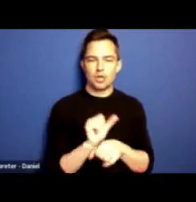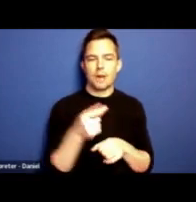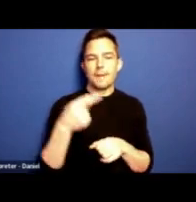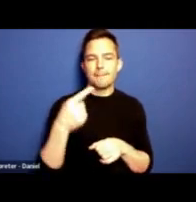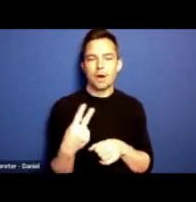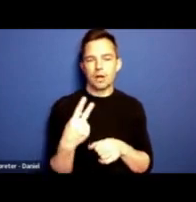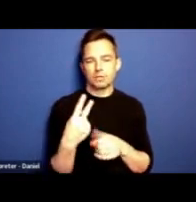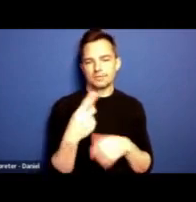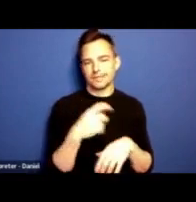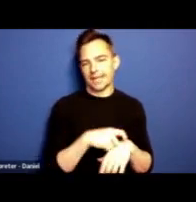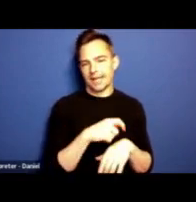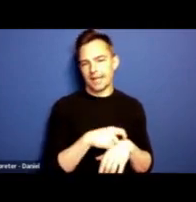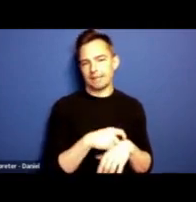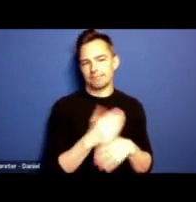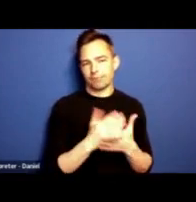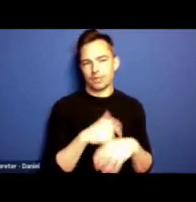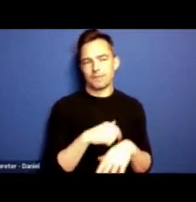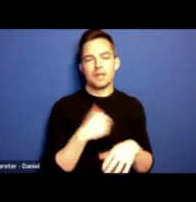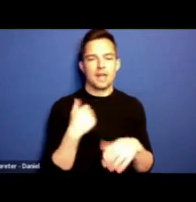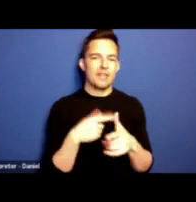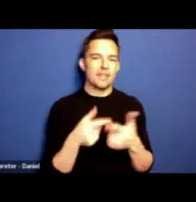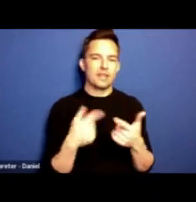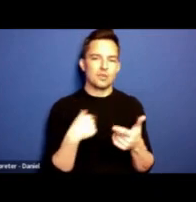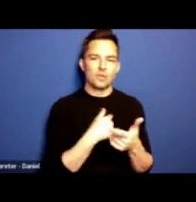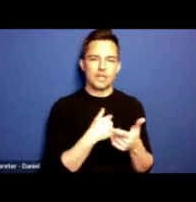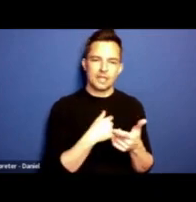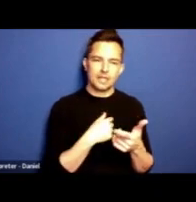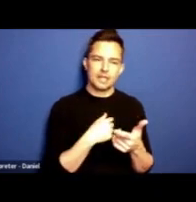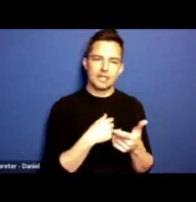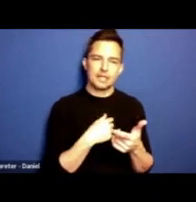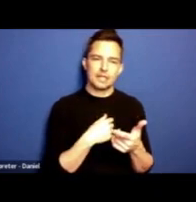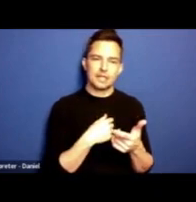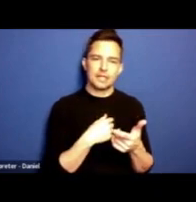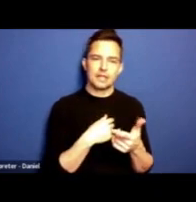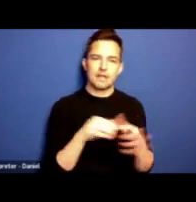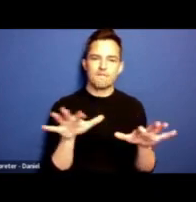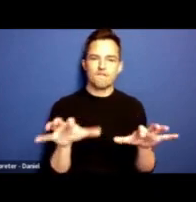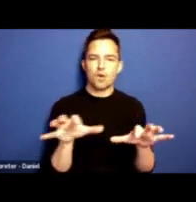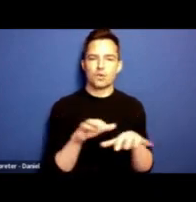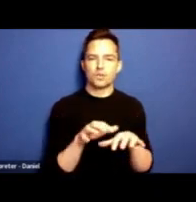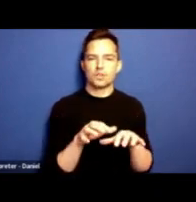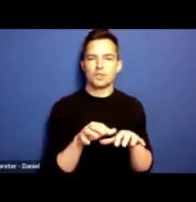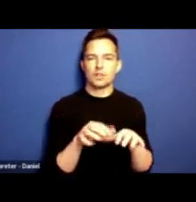then supplemented his social six